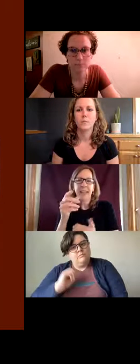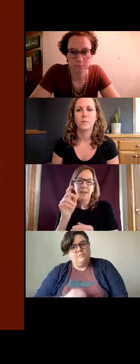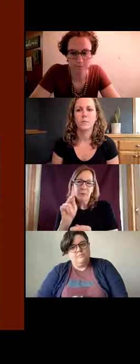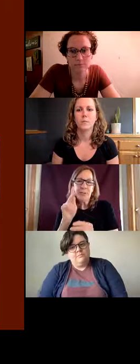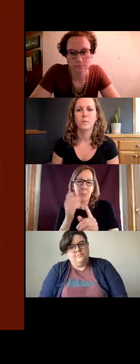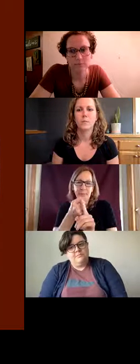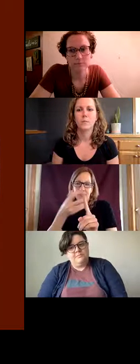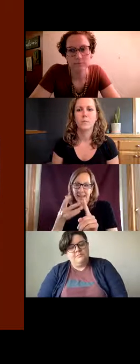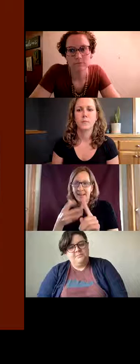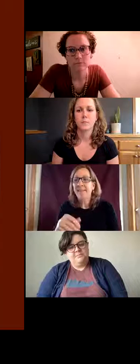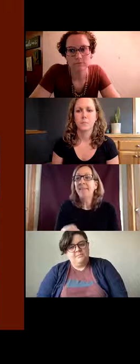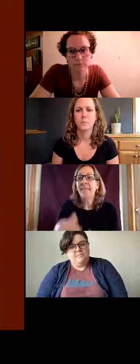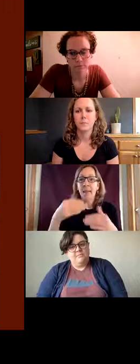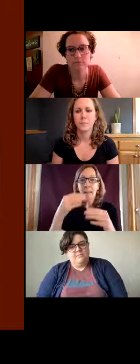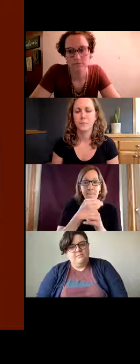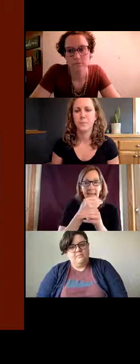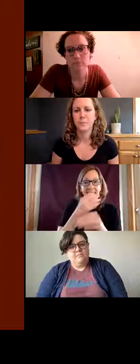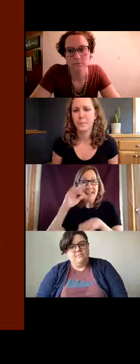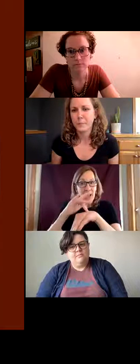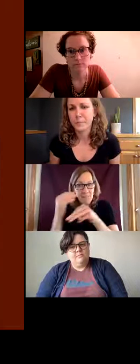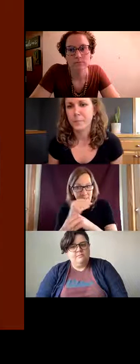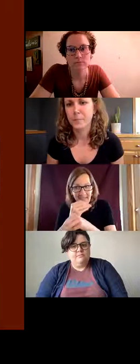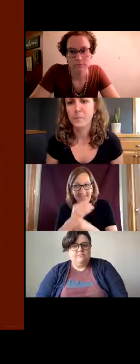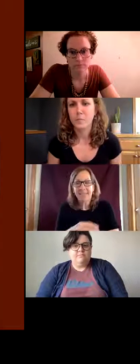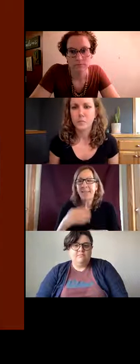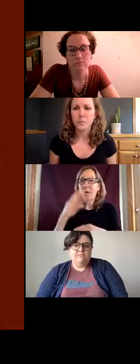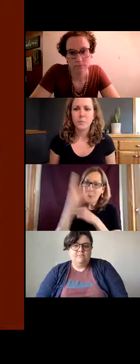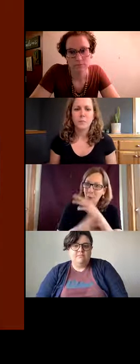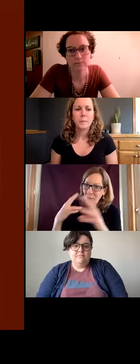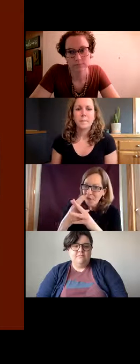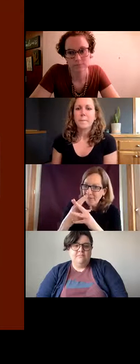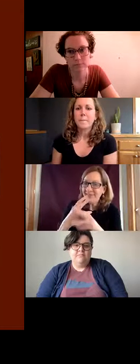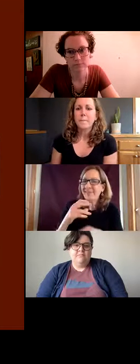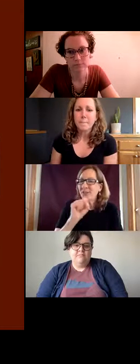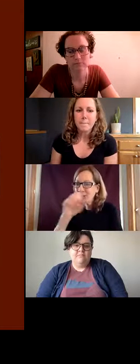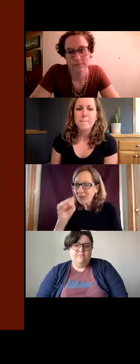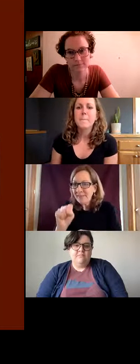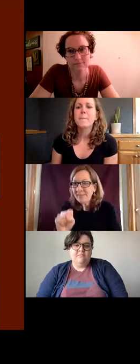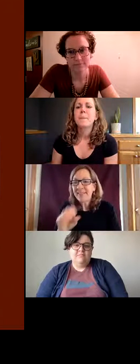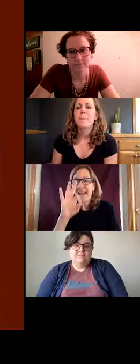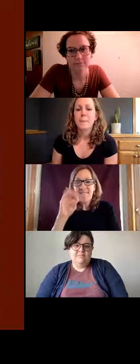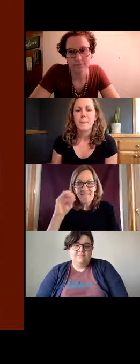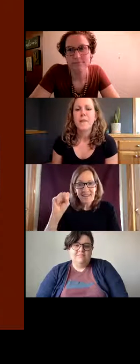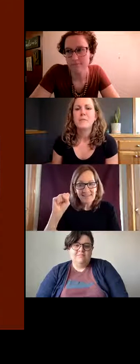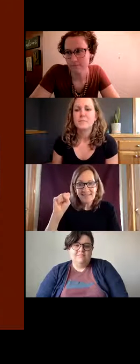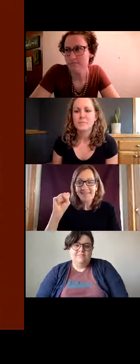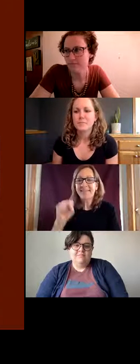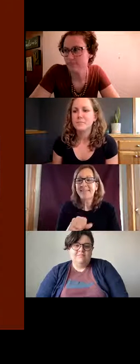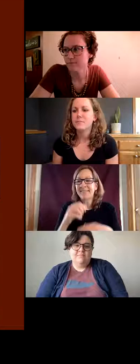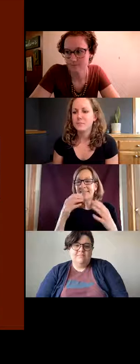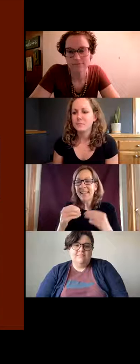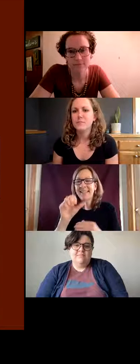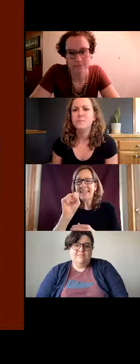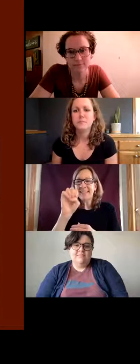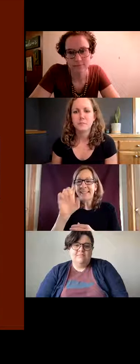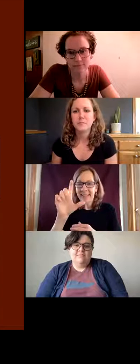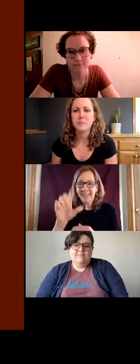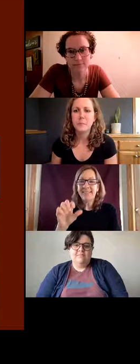of these that are here, and we can expand upon them. Math -- we use My World Social Studies. We use Foss